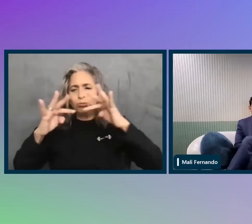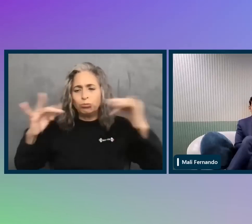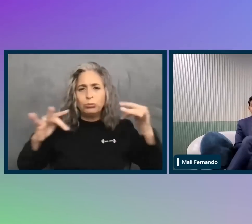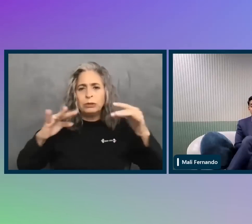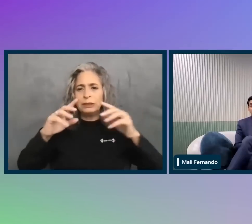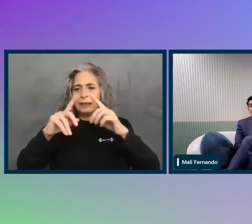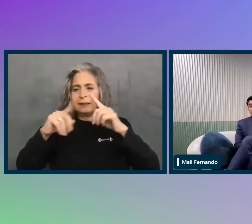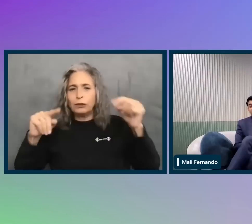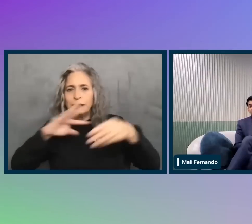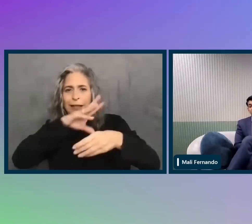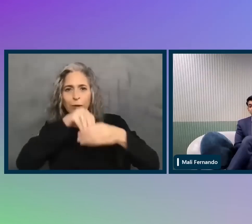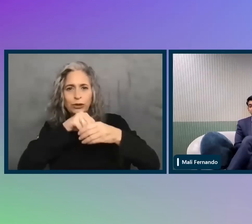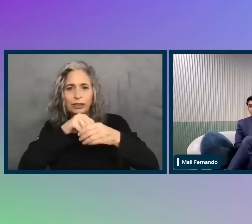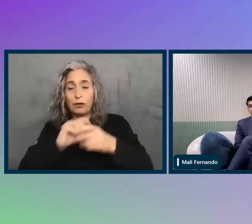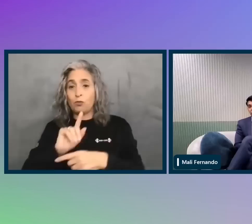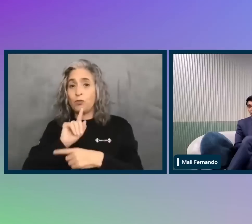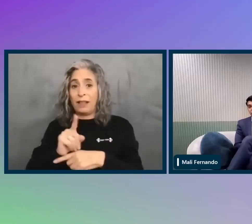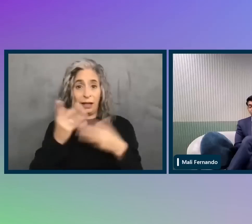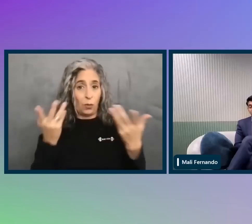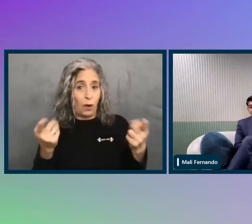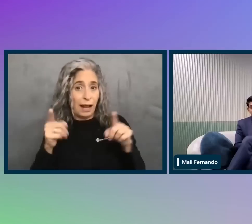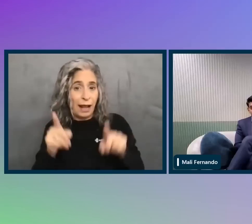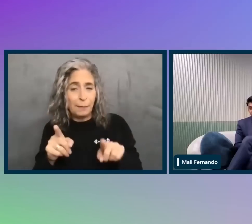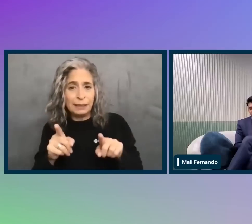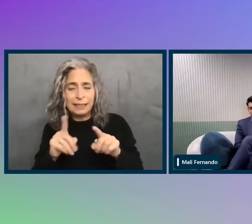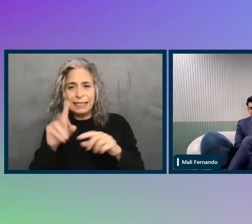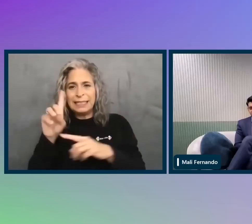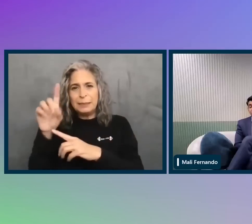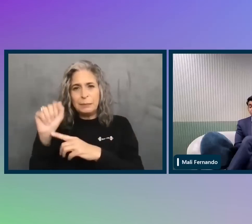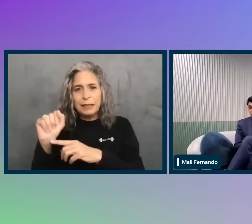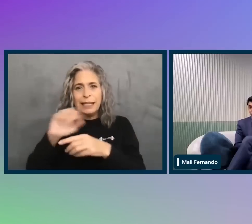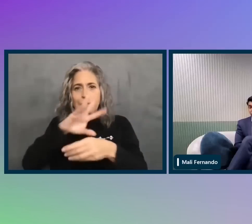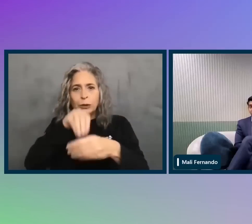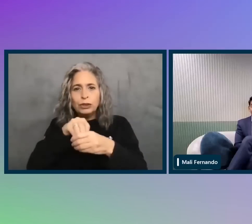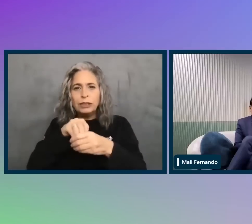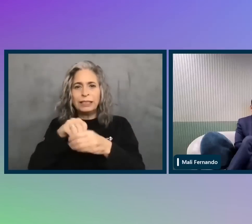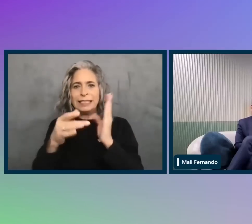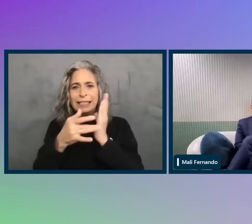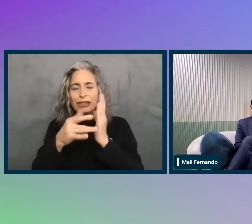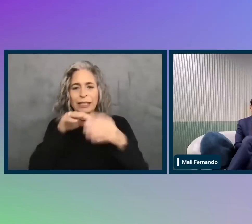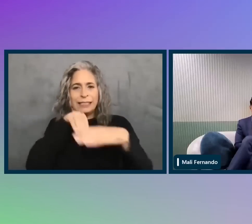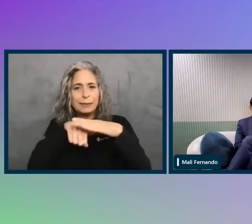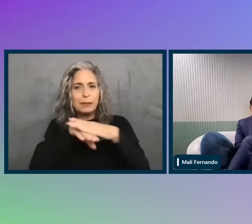The reality is that disability inclusion and digital accessibility require actual investment.